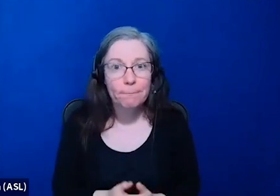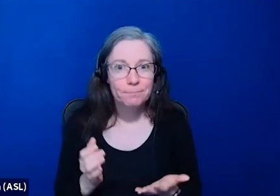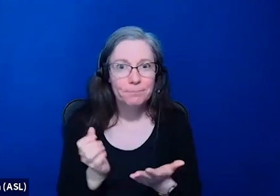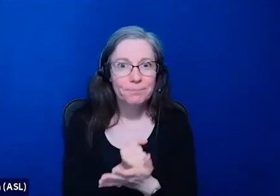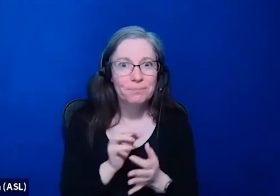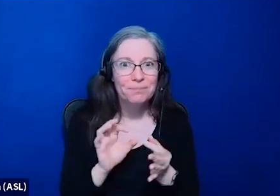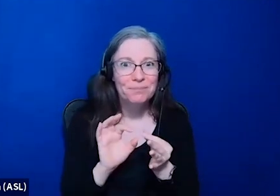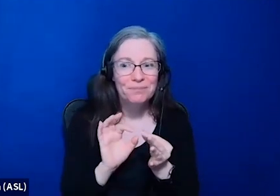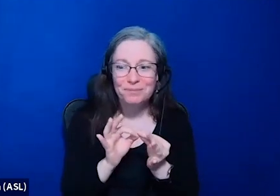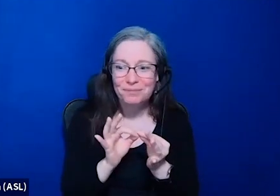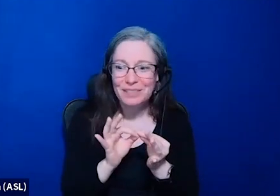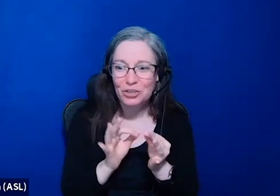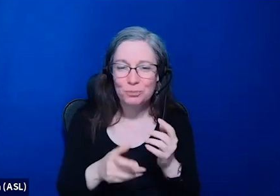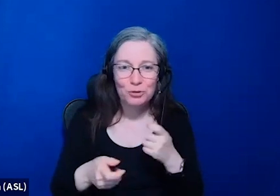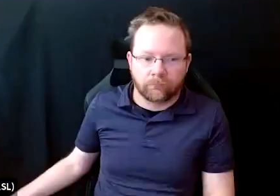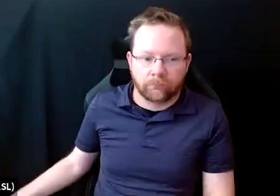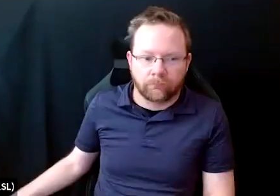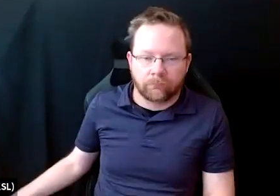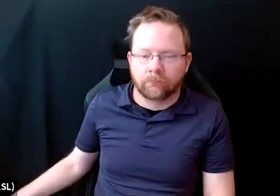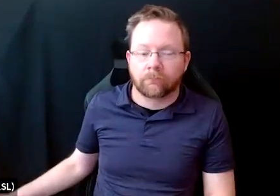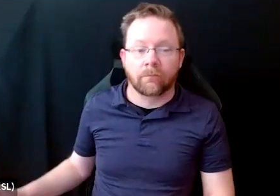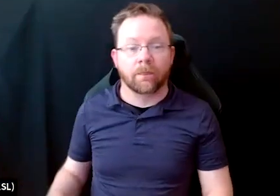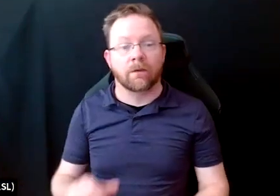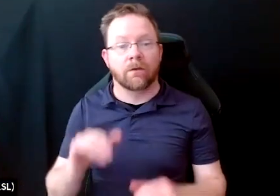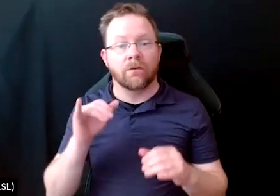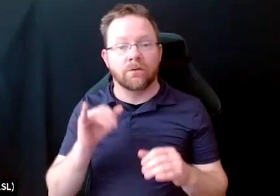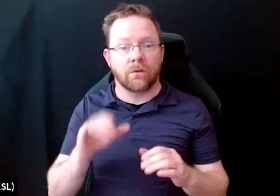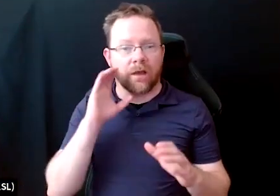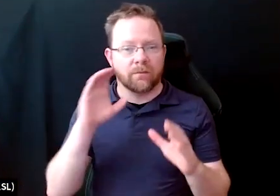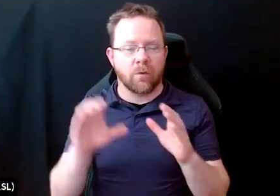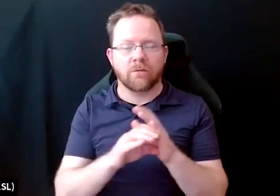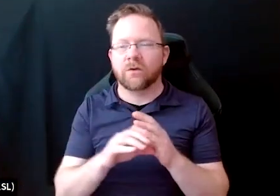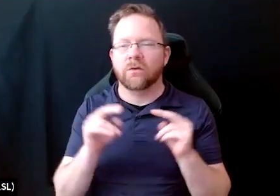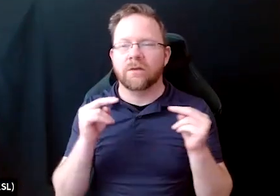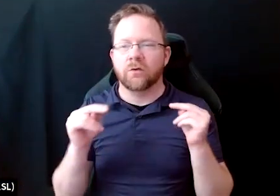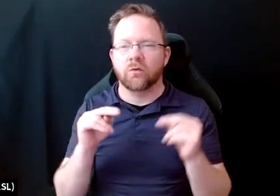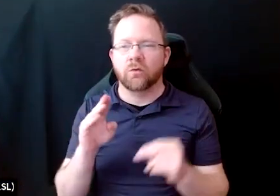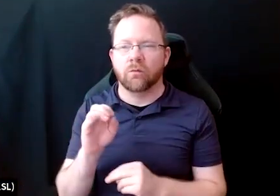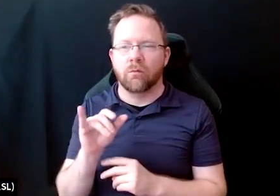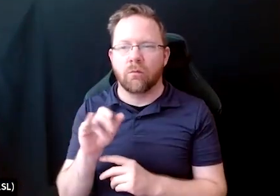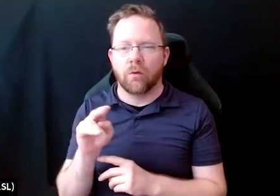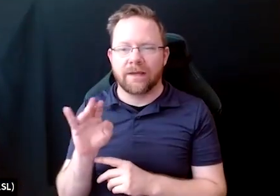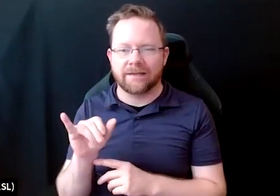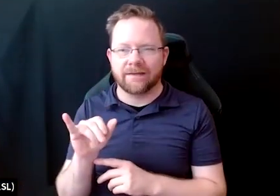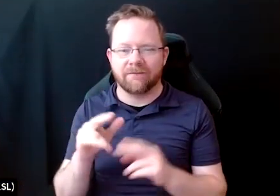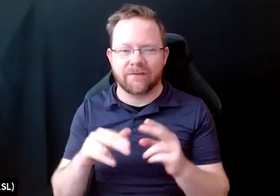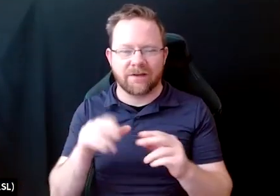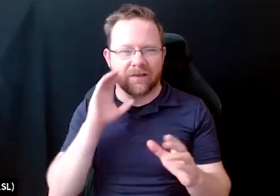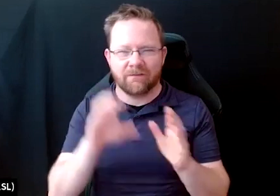Here is a photo of the Neutral Buoyancy Facility. The photo is not very informative. The time I spent at the Astronaut Center gave me